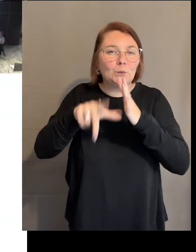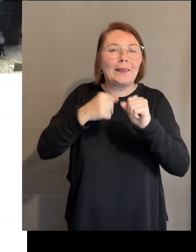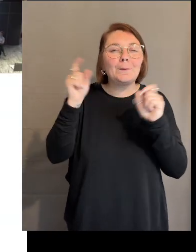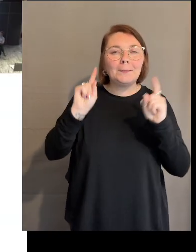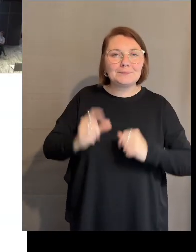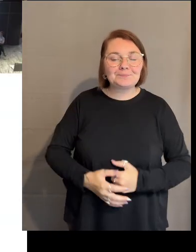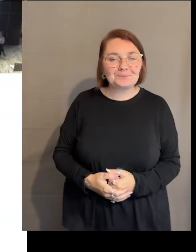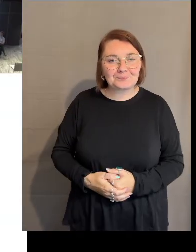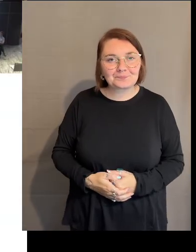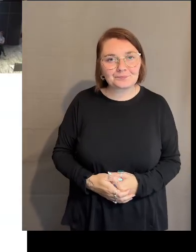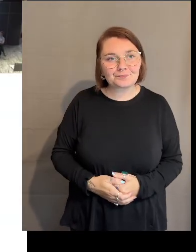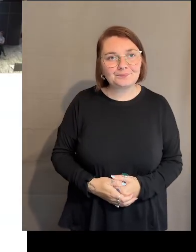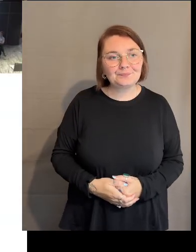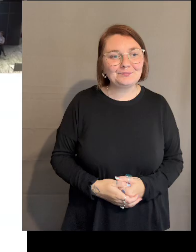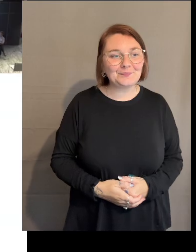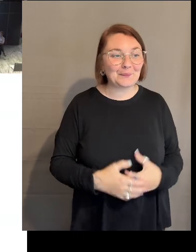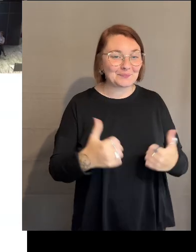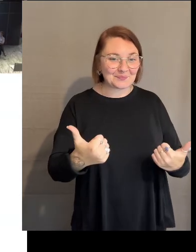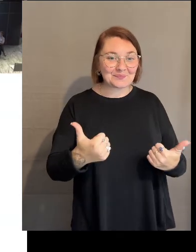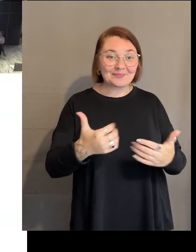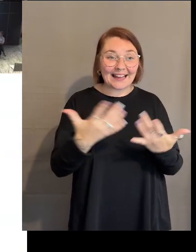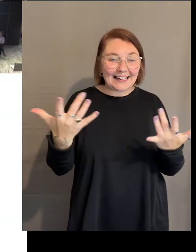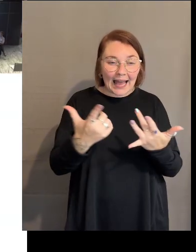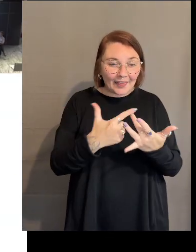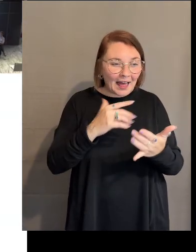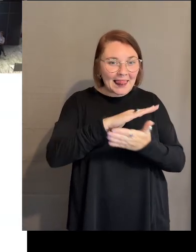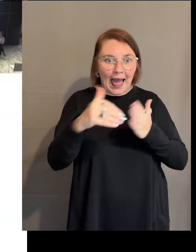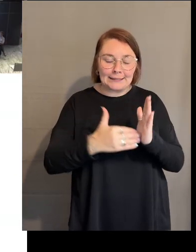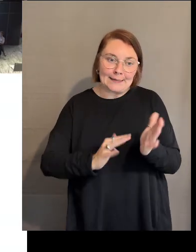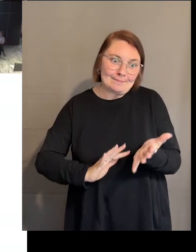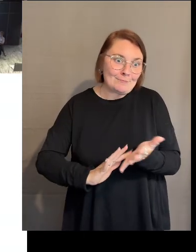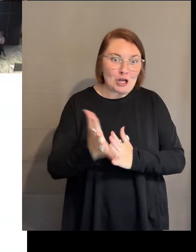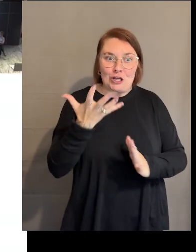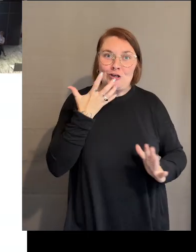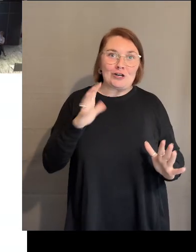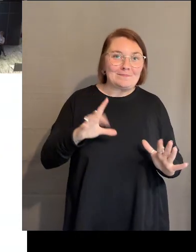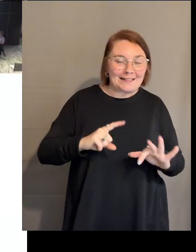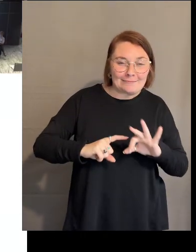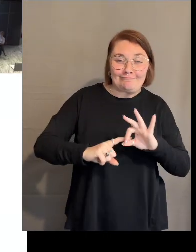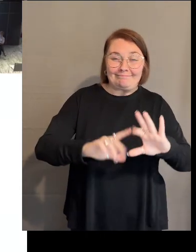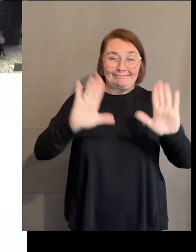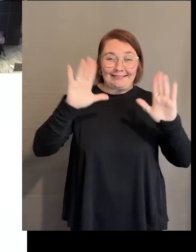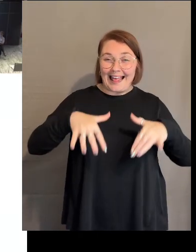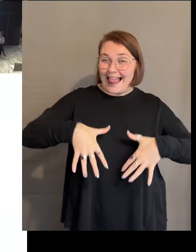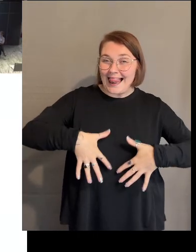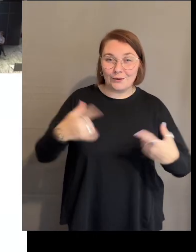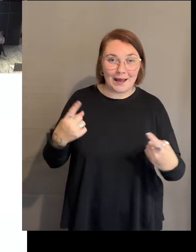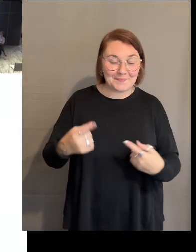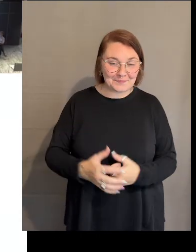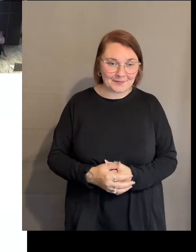Credit, any last burning question from anybody? This is your last chance.